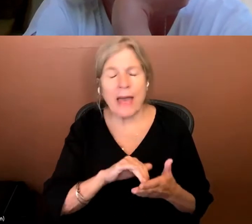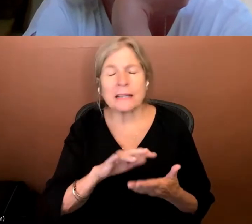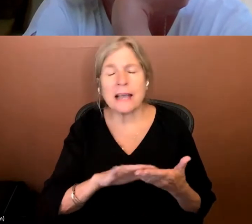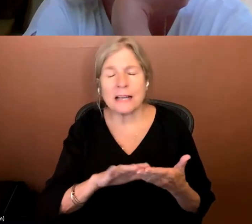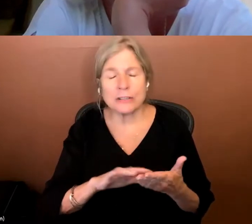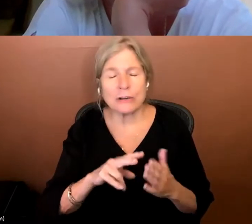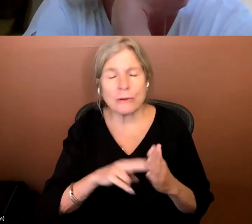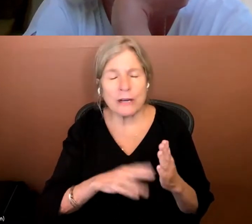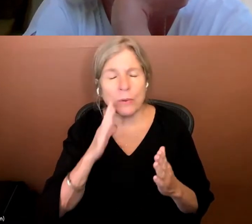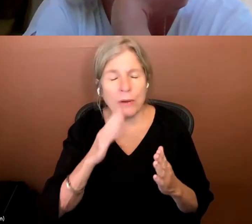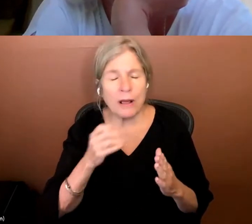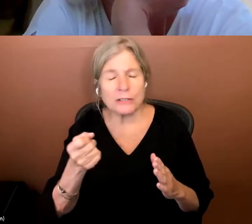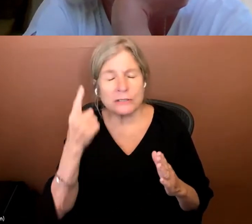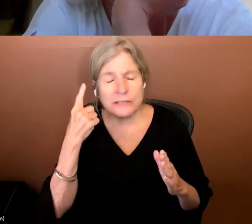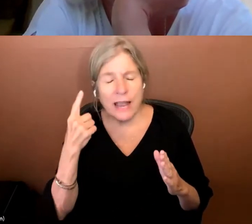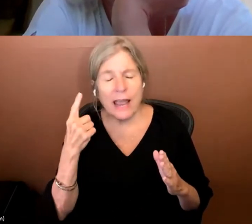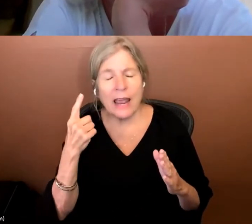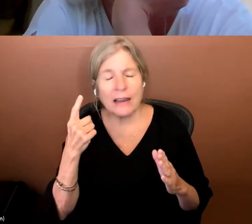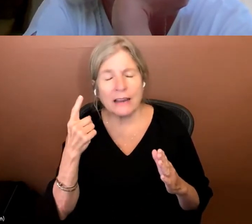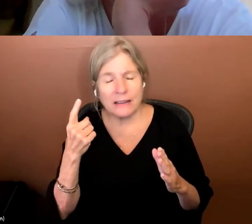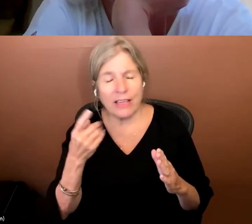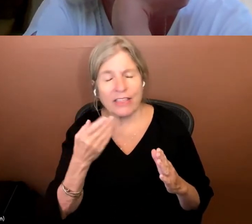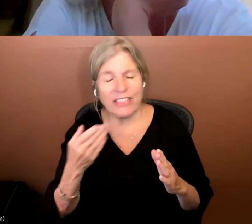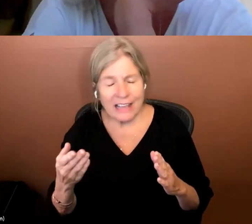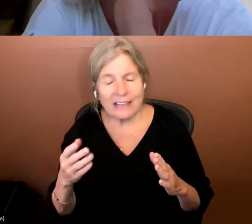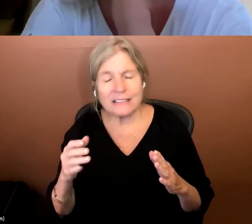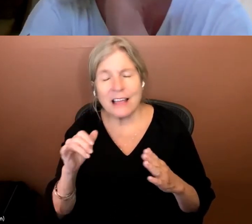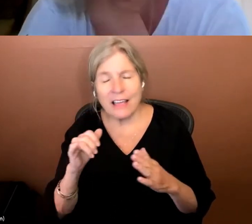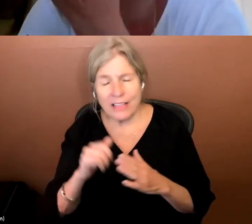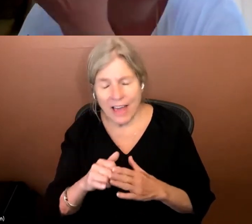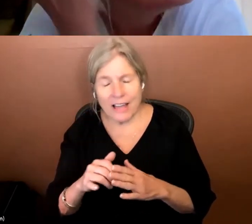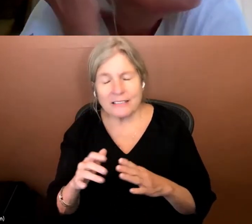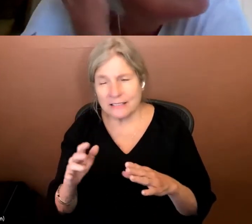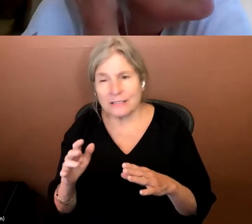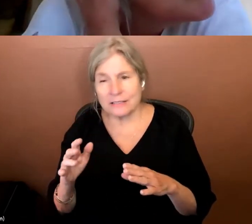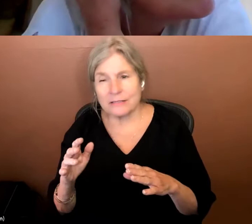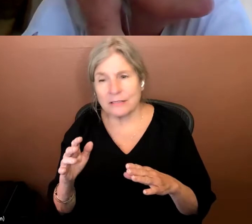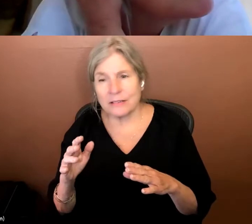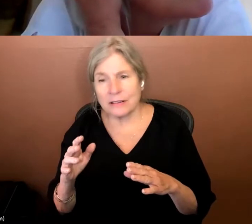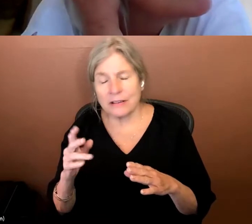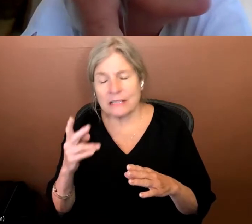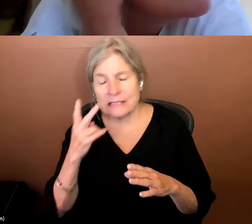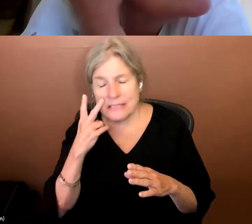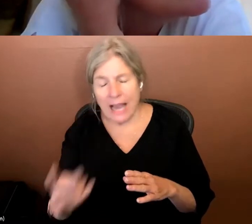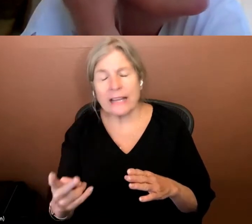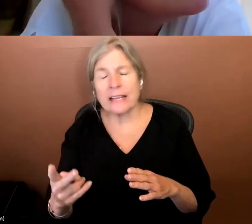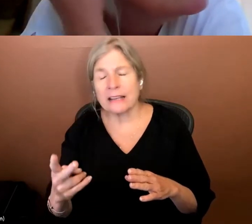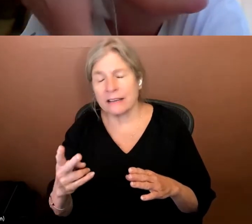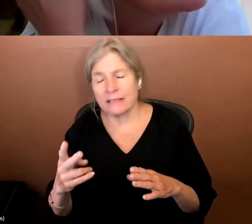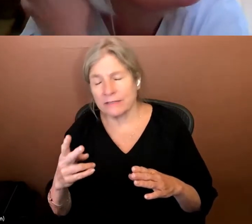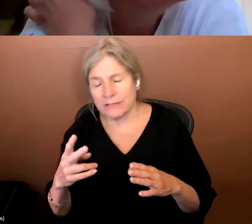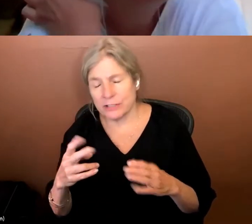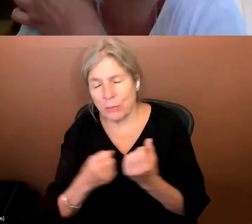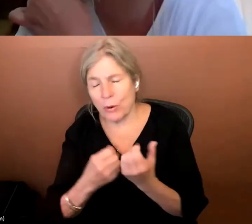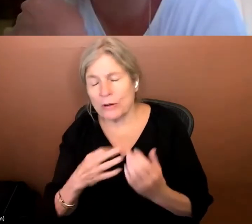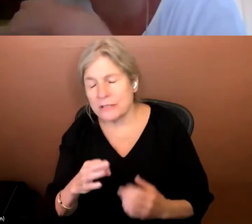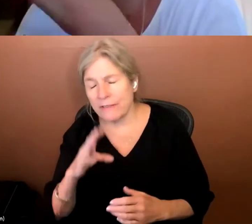conventions that are understood by avid sighted comic fans. Third, if